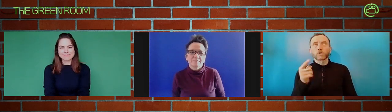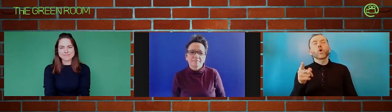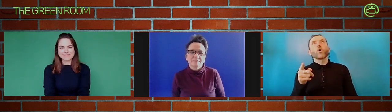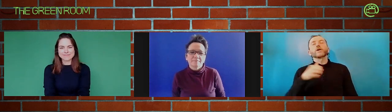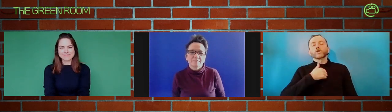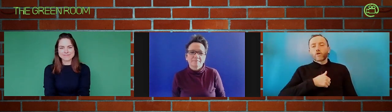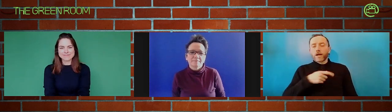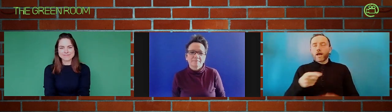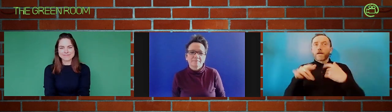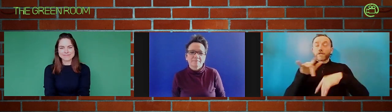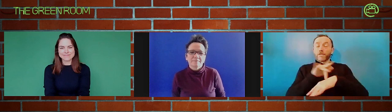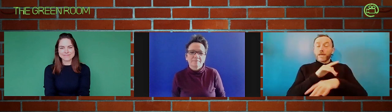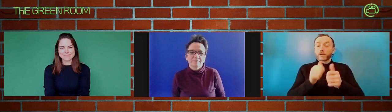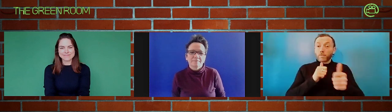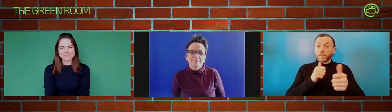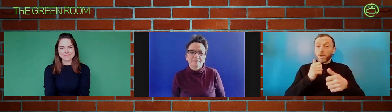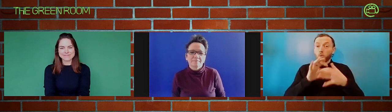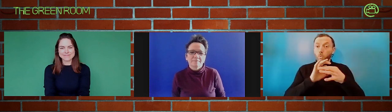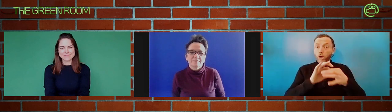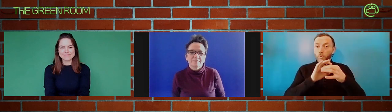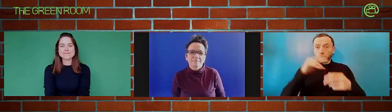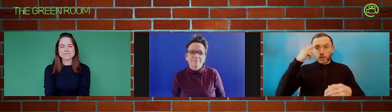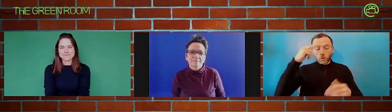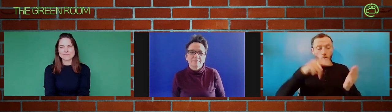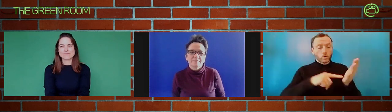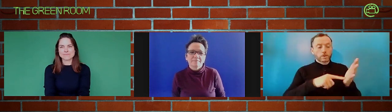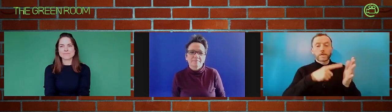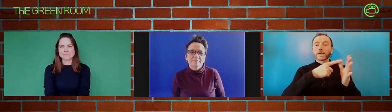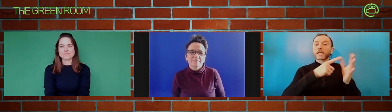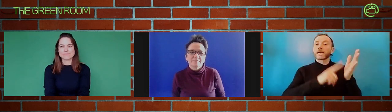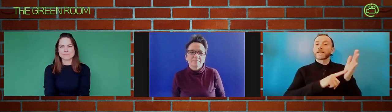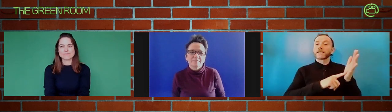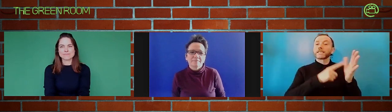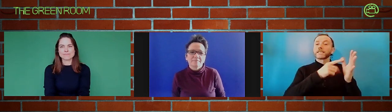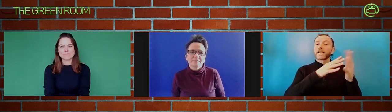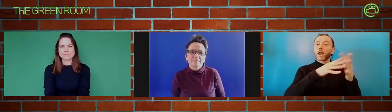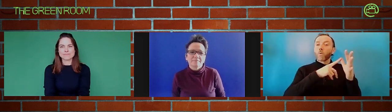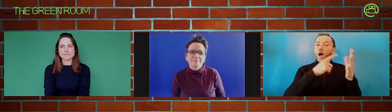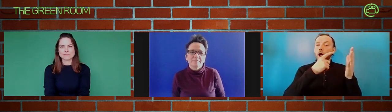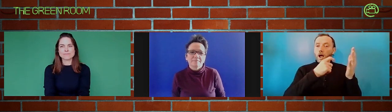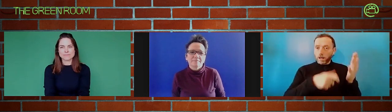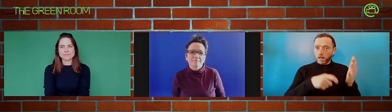working with was Talawa Theatre Company.